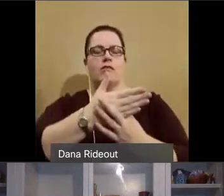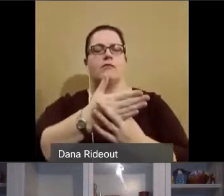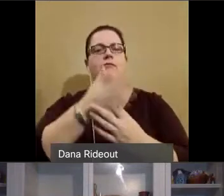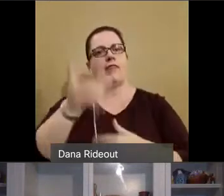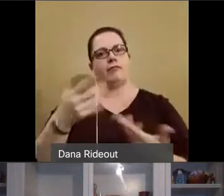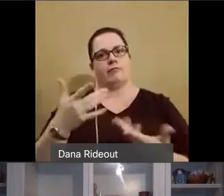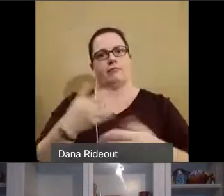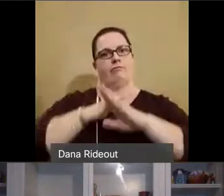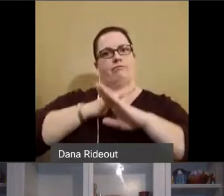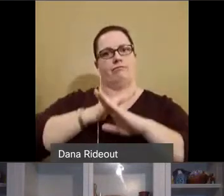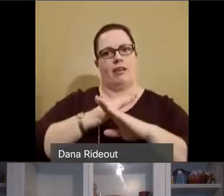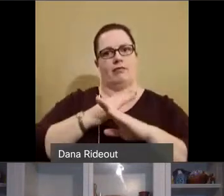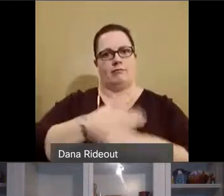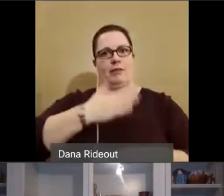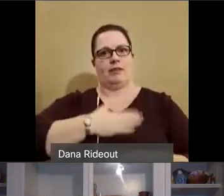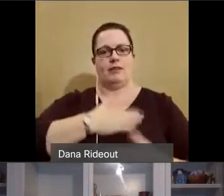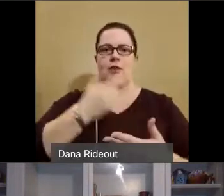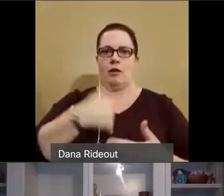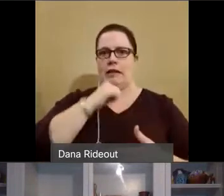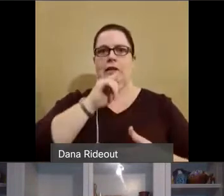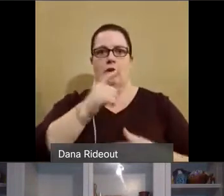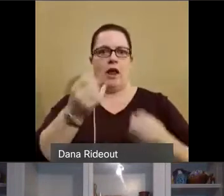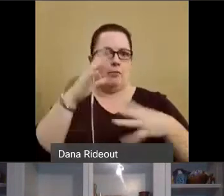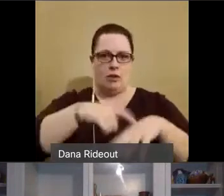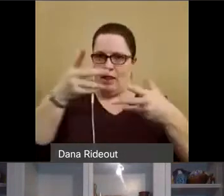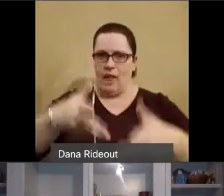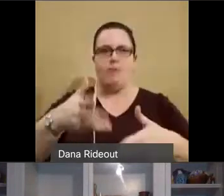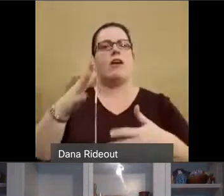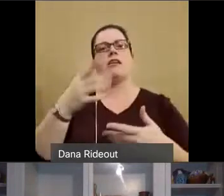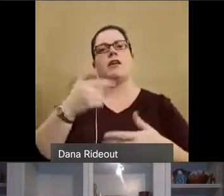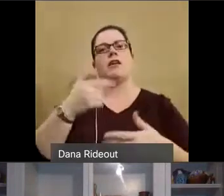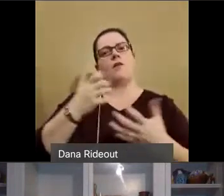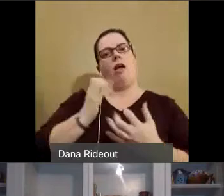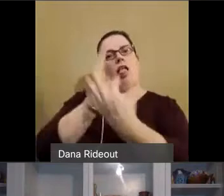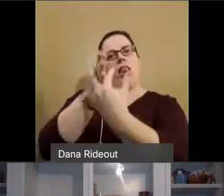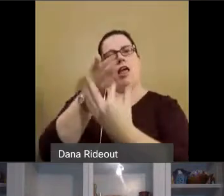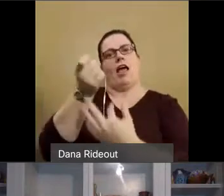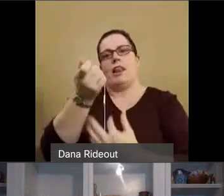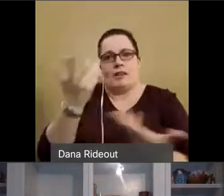In those next, I don't know how much time I have left. I just want to get in the way a little in the way of.